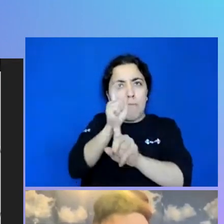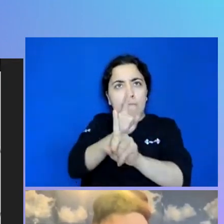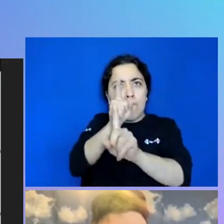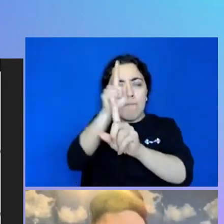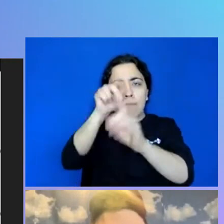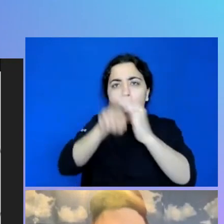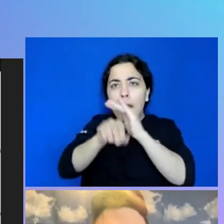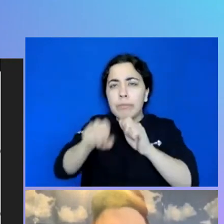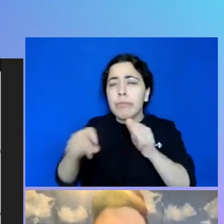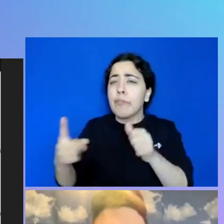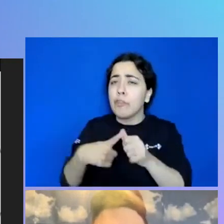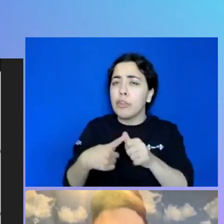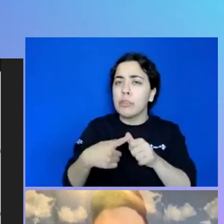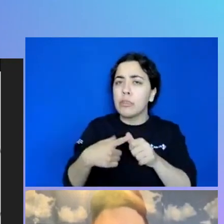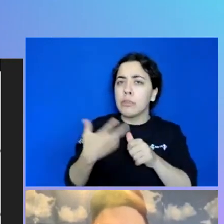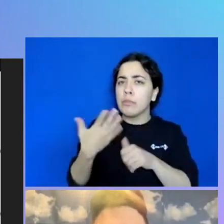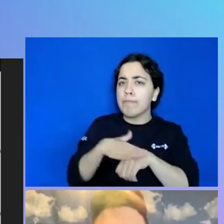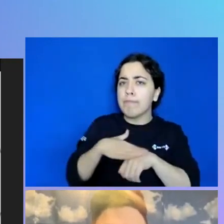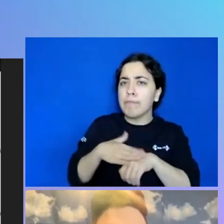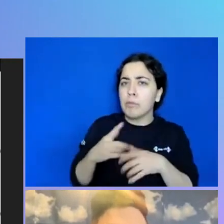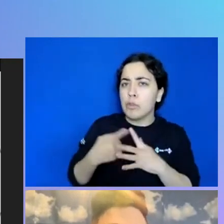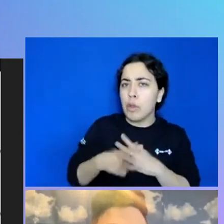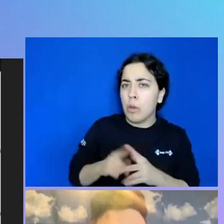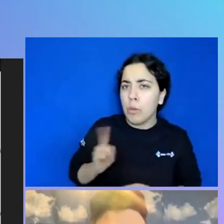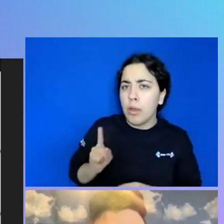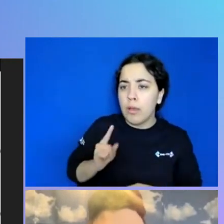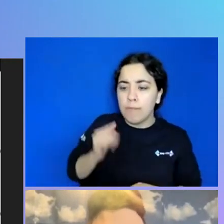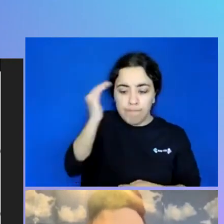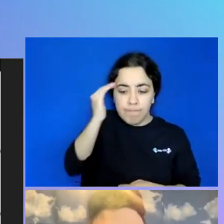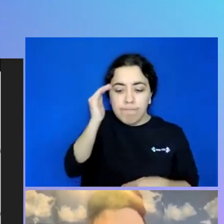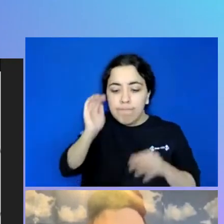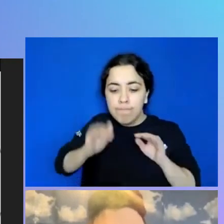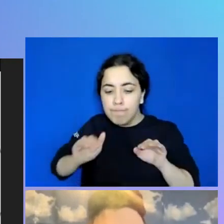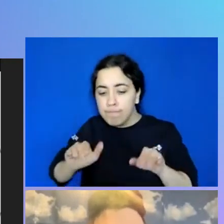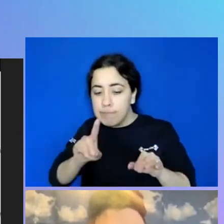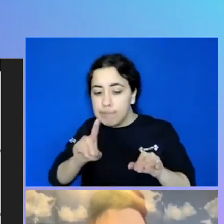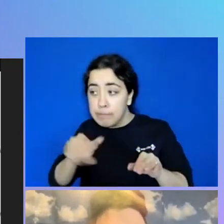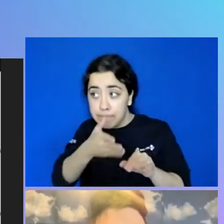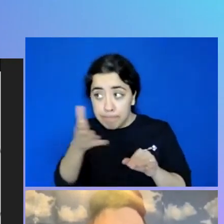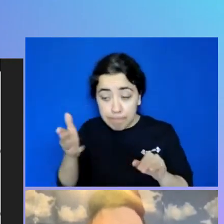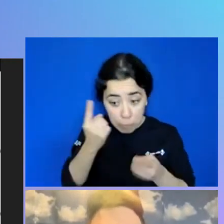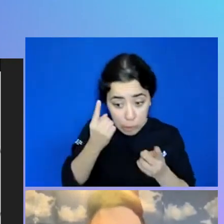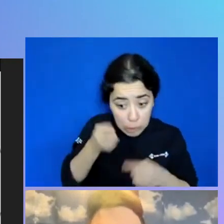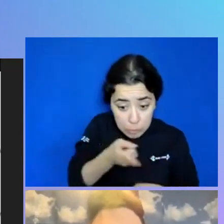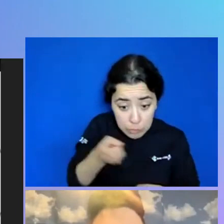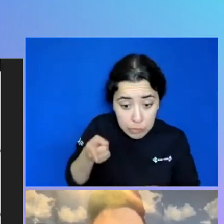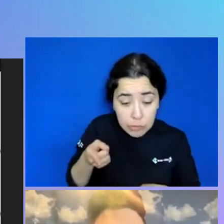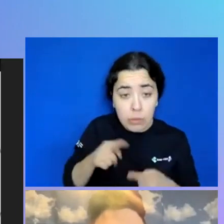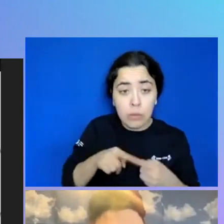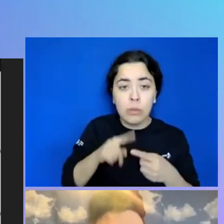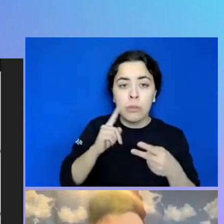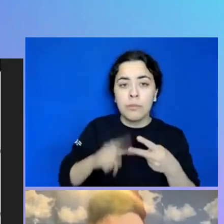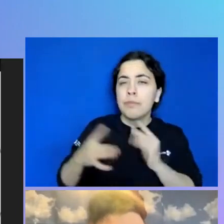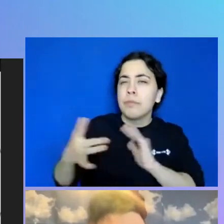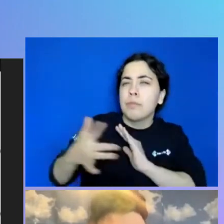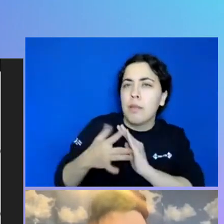start moving through technical accessibility. Once you start